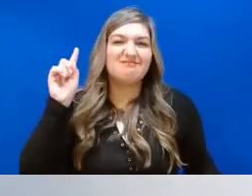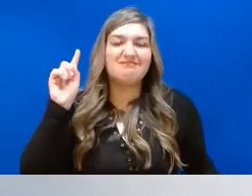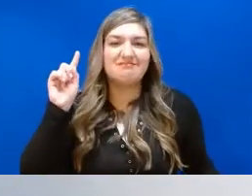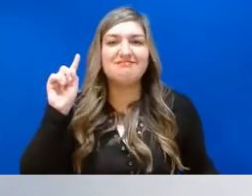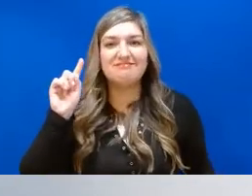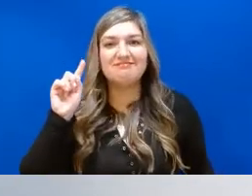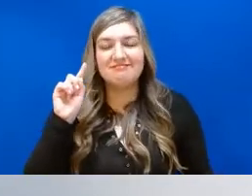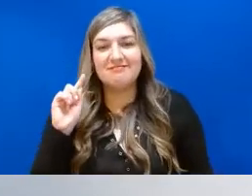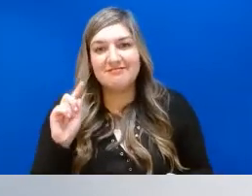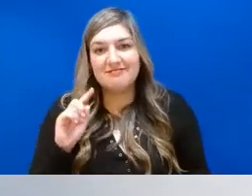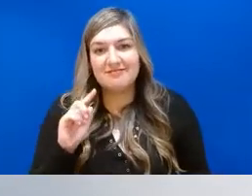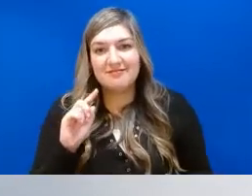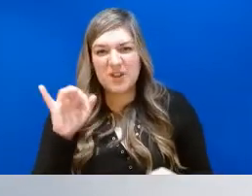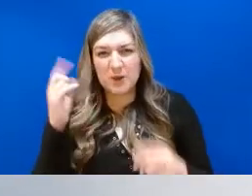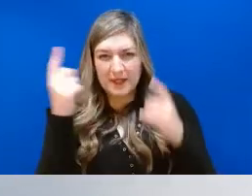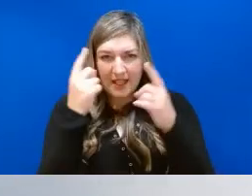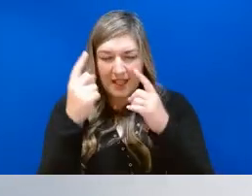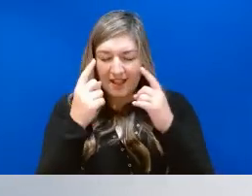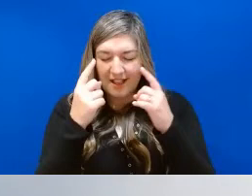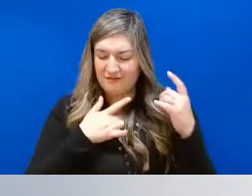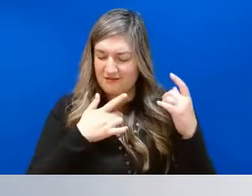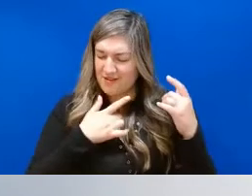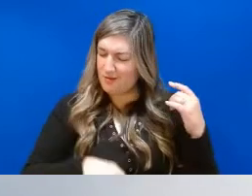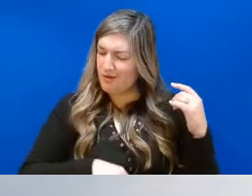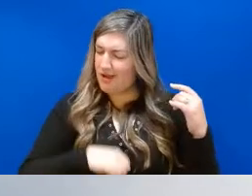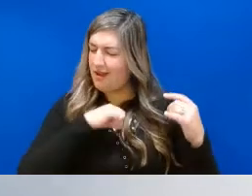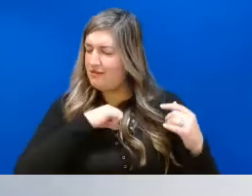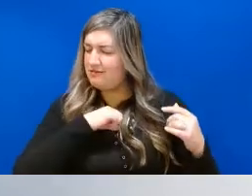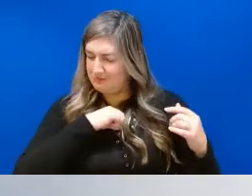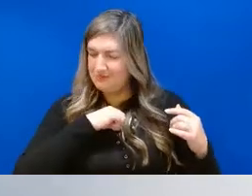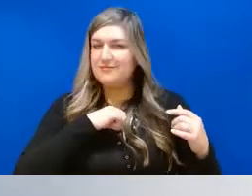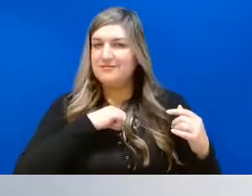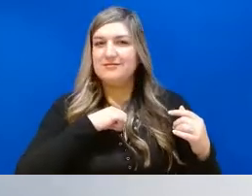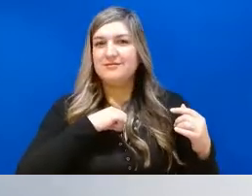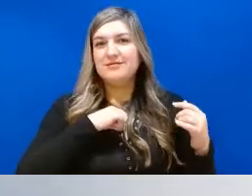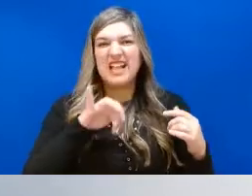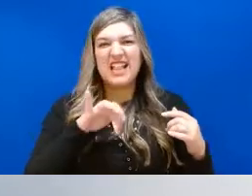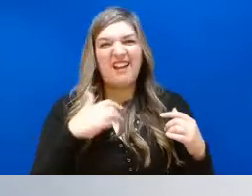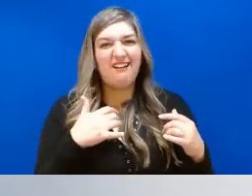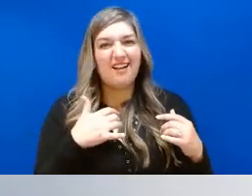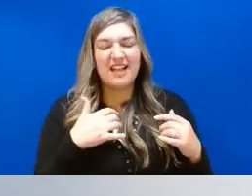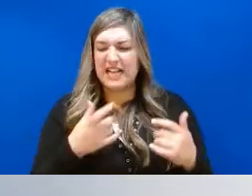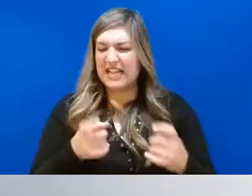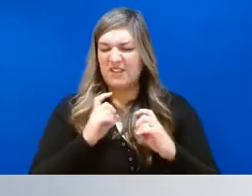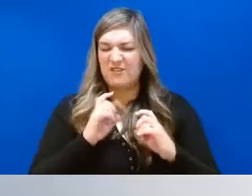as you're thinking about that time when you felt proud and fulfilled. What gave you that sense of purpose?